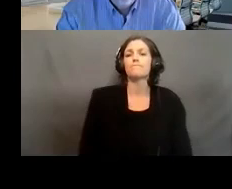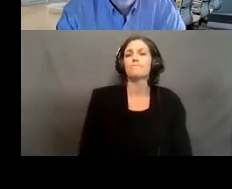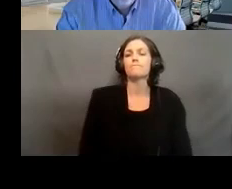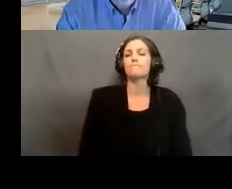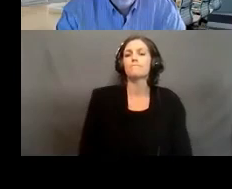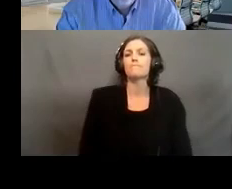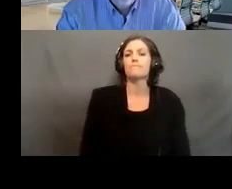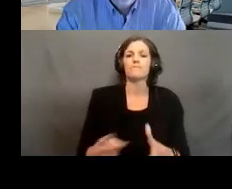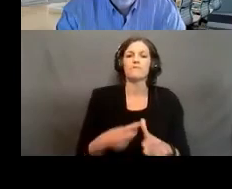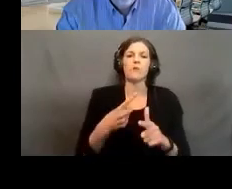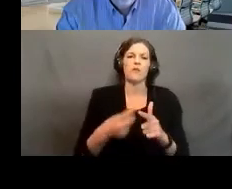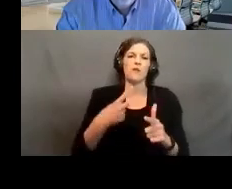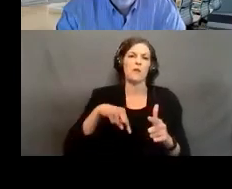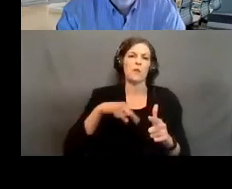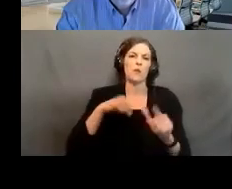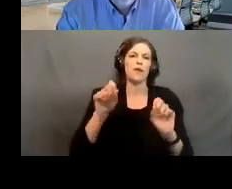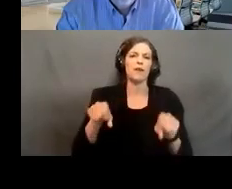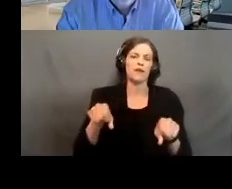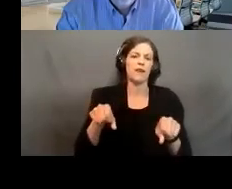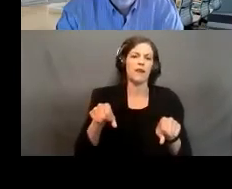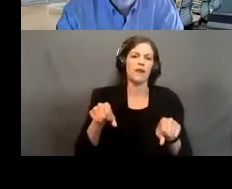be raised by those monitoring the Q&A . 12:11:19